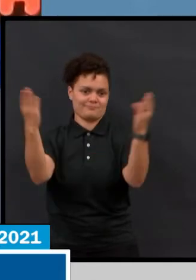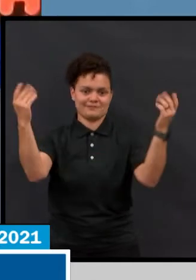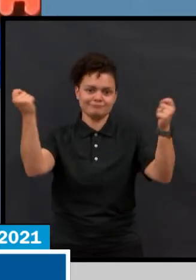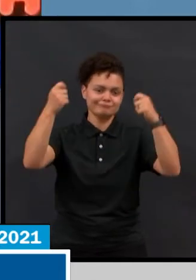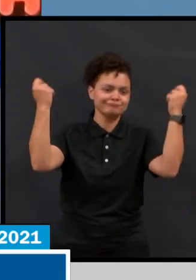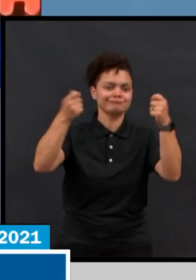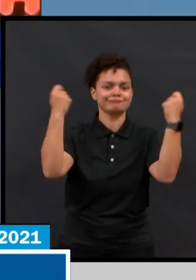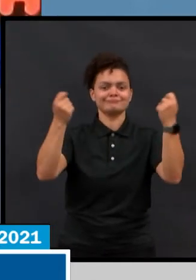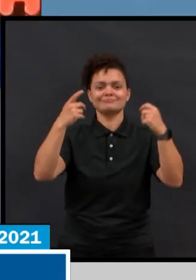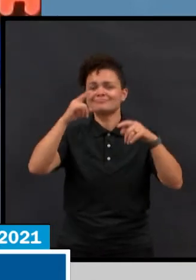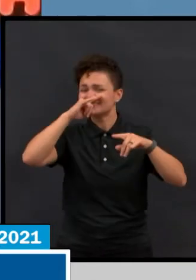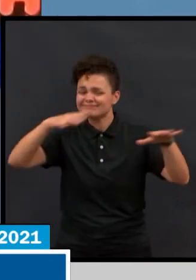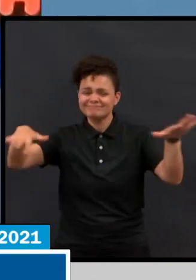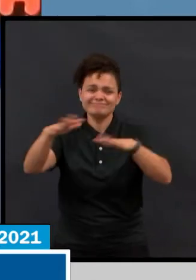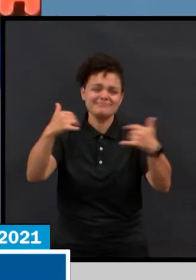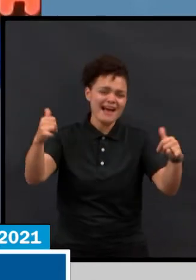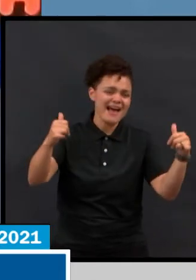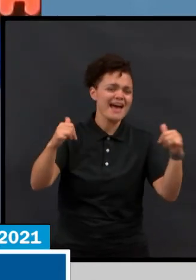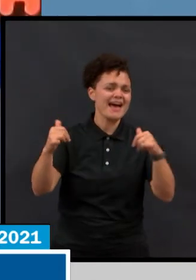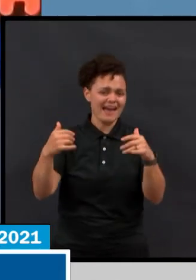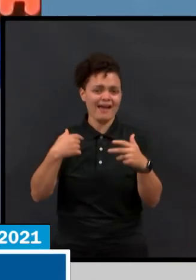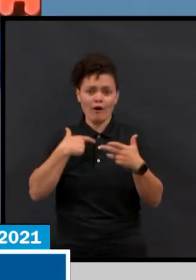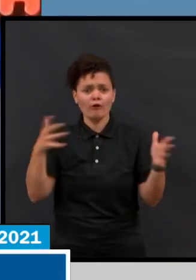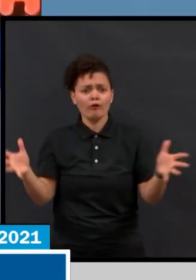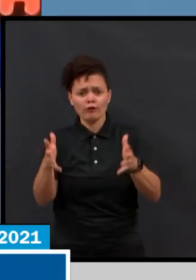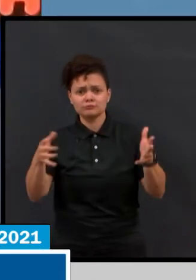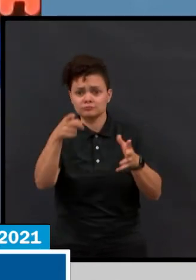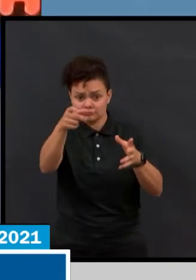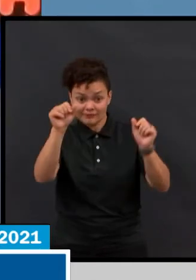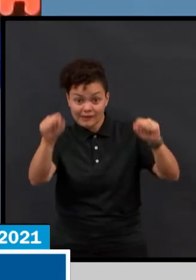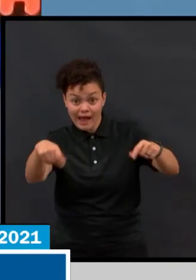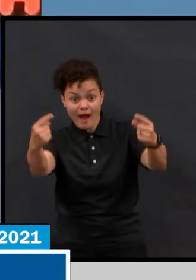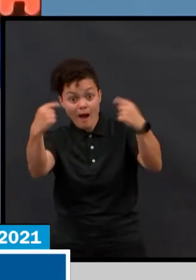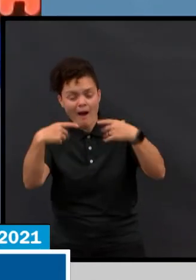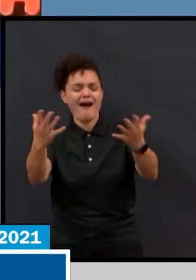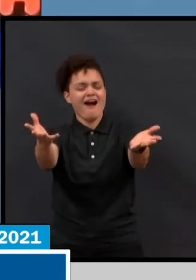and encourage all those who can make it to come out and celebrate denver's newest part tomorrow